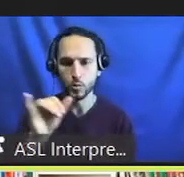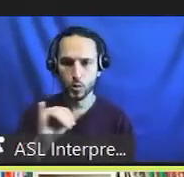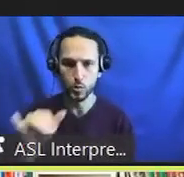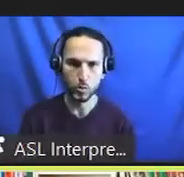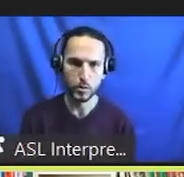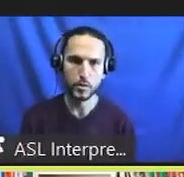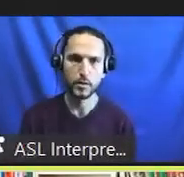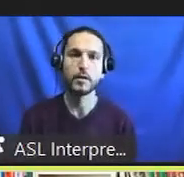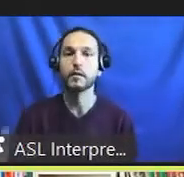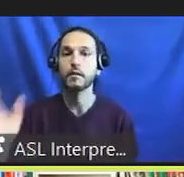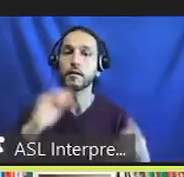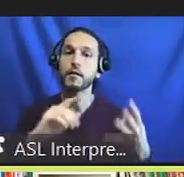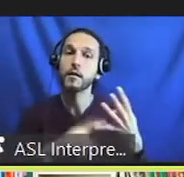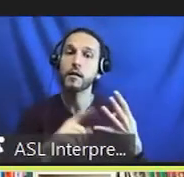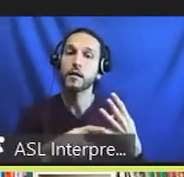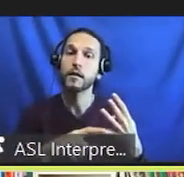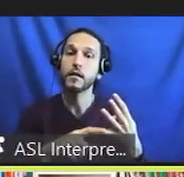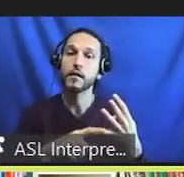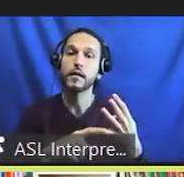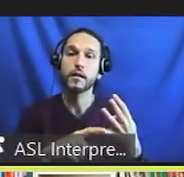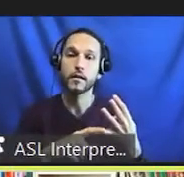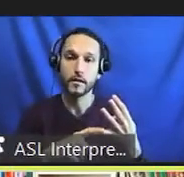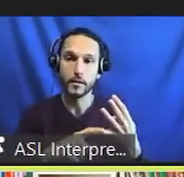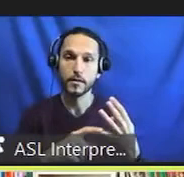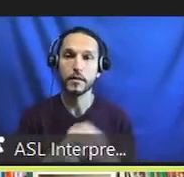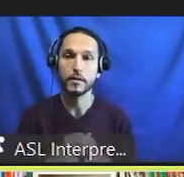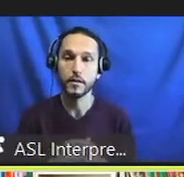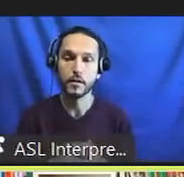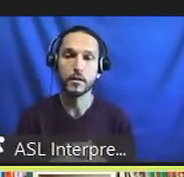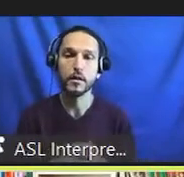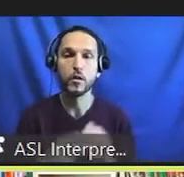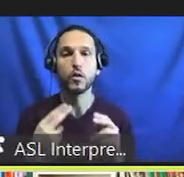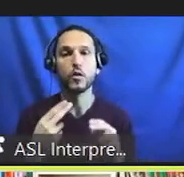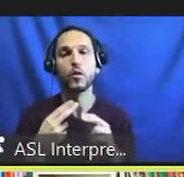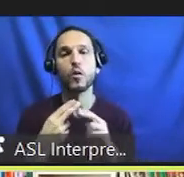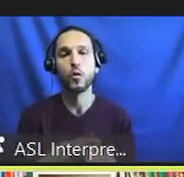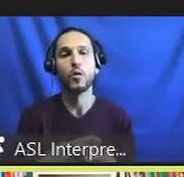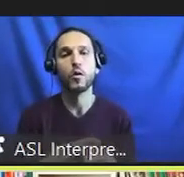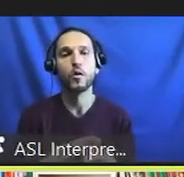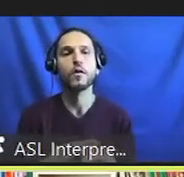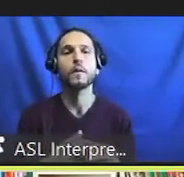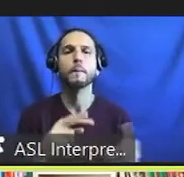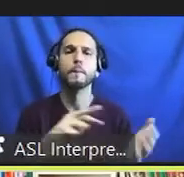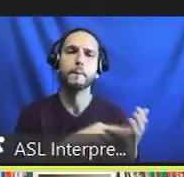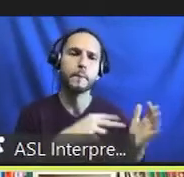The last one that we'll include here in this basket is what we call meaning-for-meaning captioning.